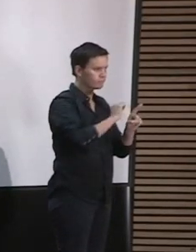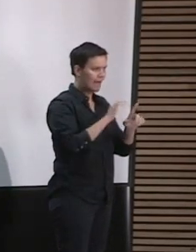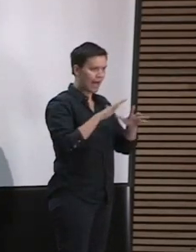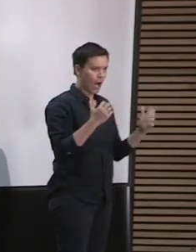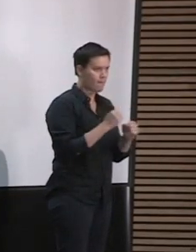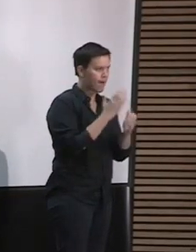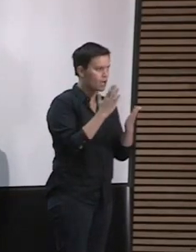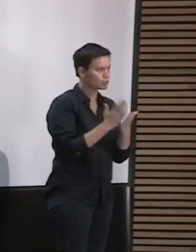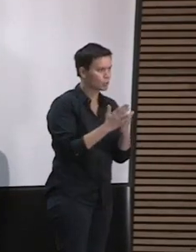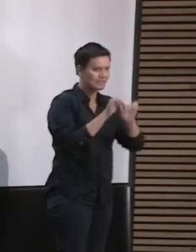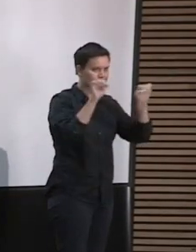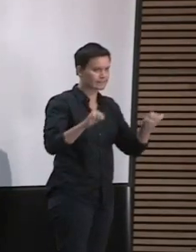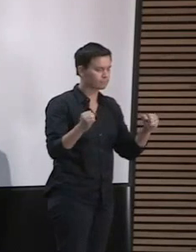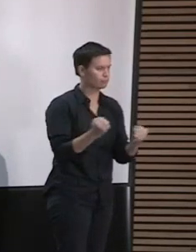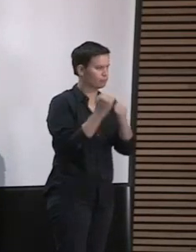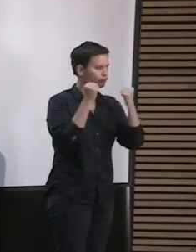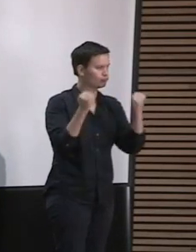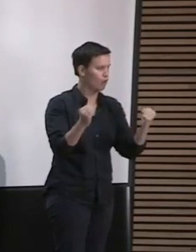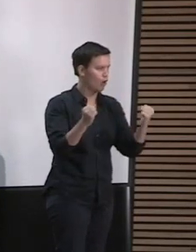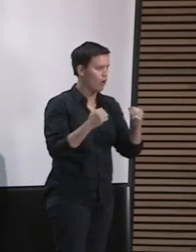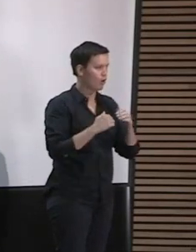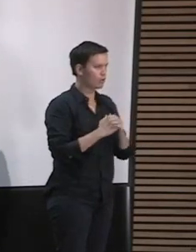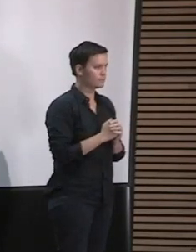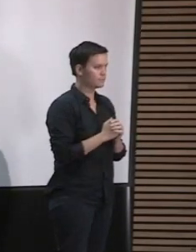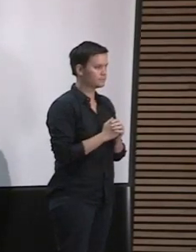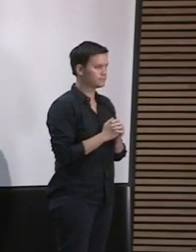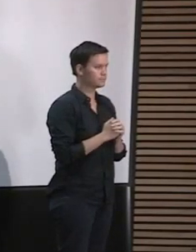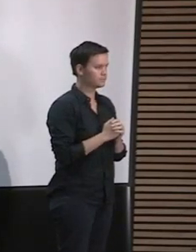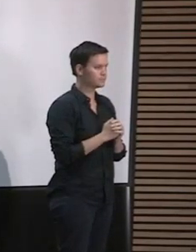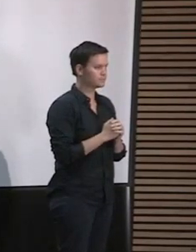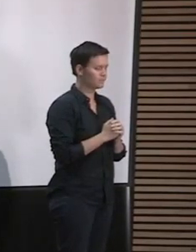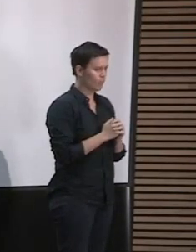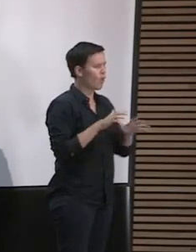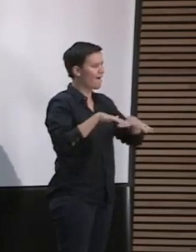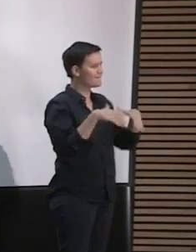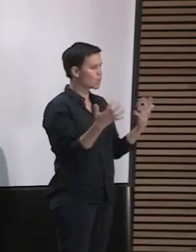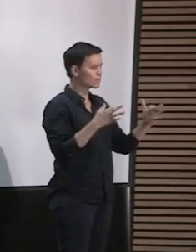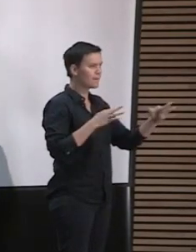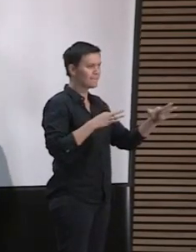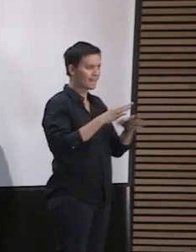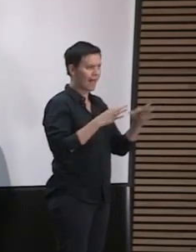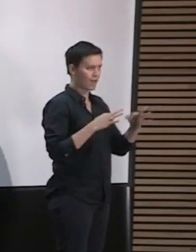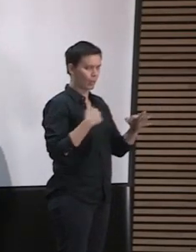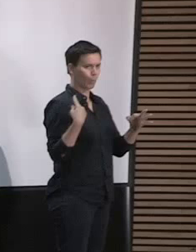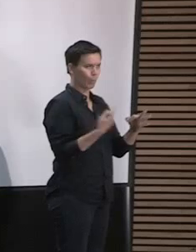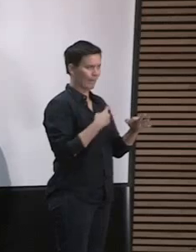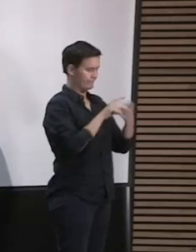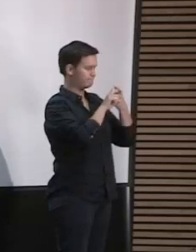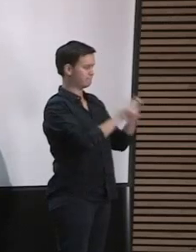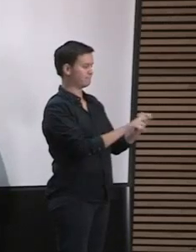strengthen the ongoing delivery of testing at our borders and managed isolation